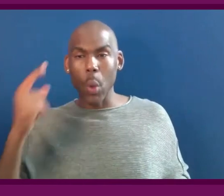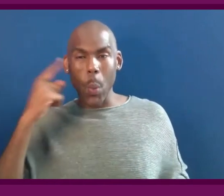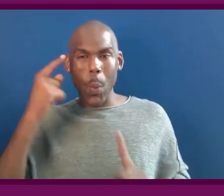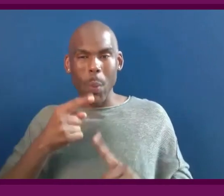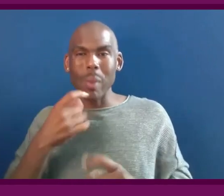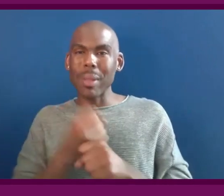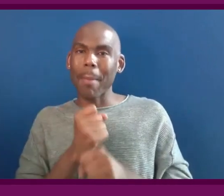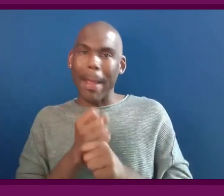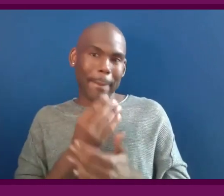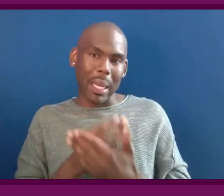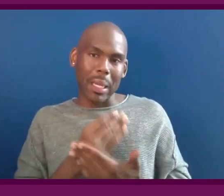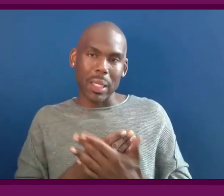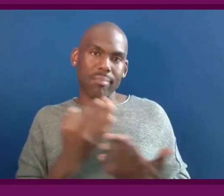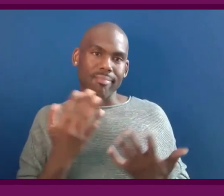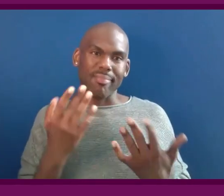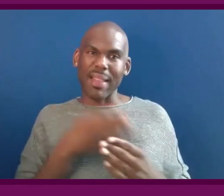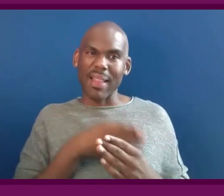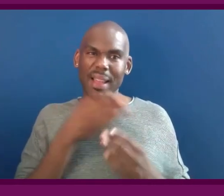It is at the end of the day.